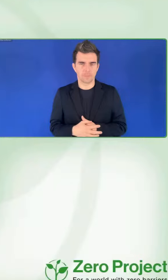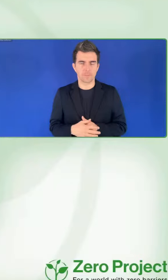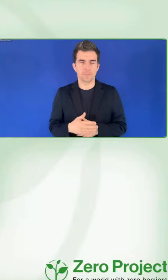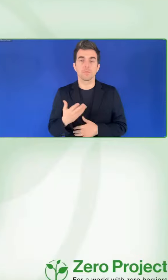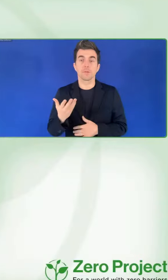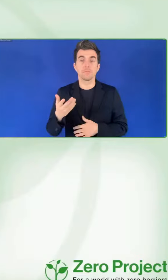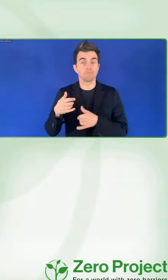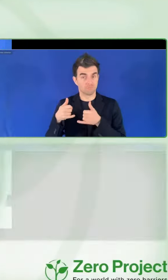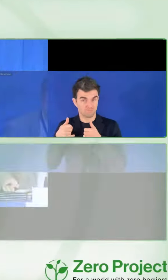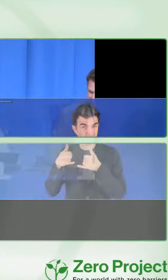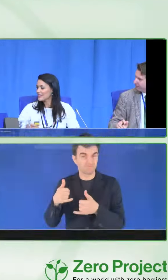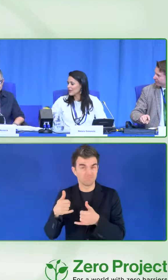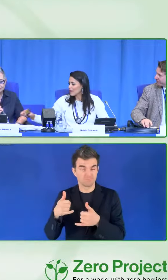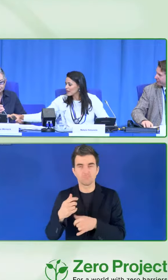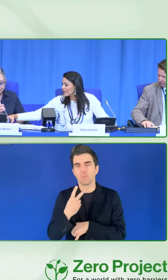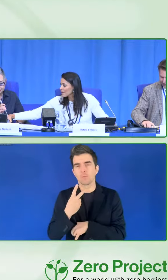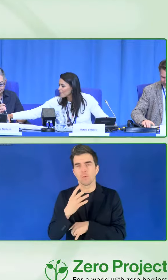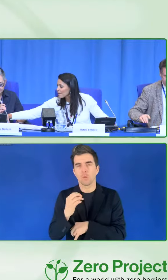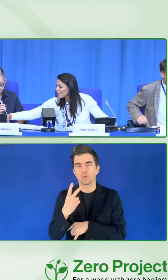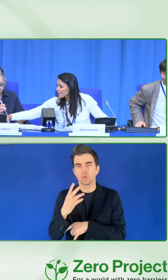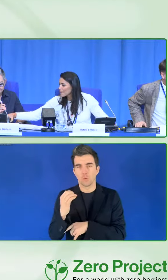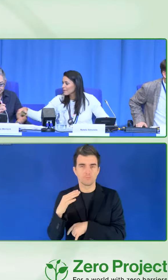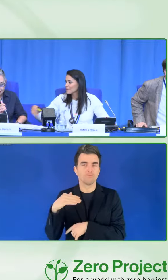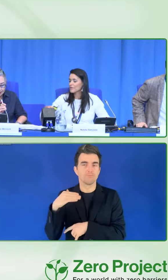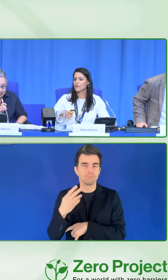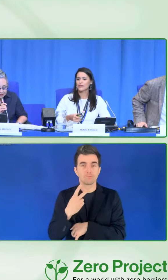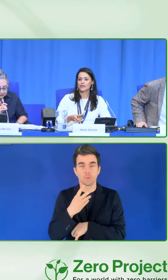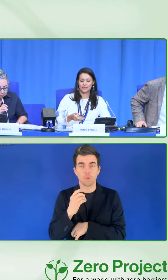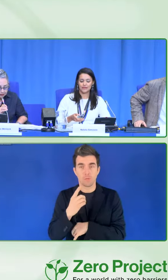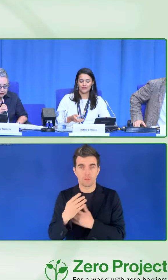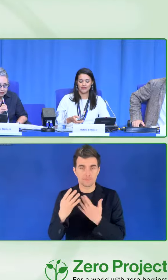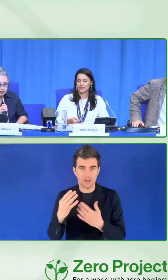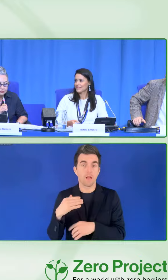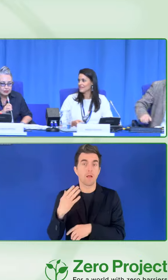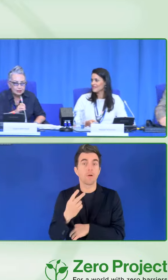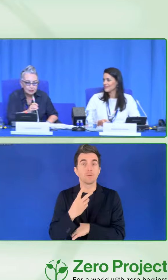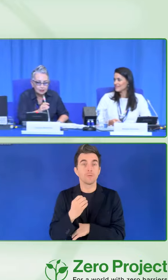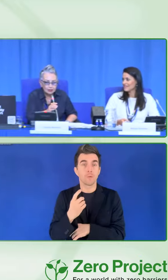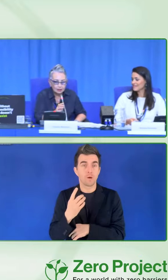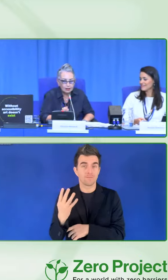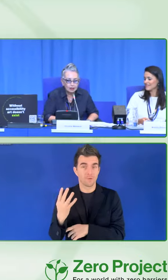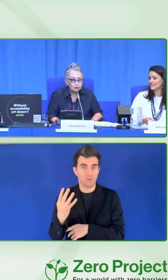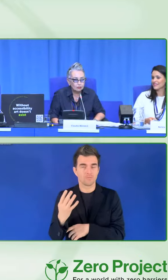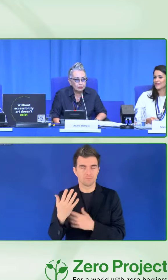So, let's see how we sing together.